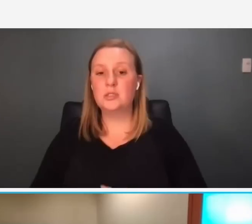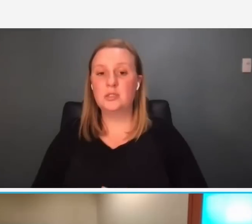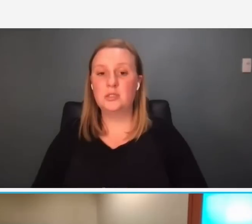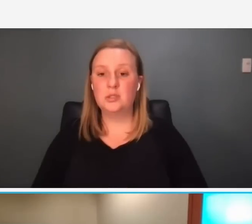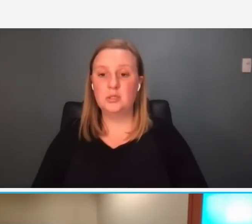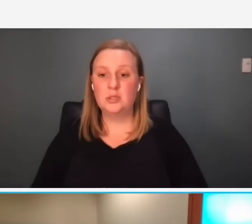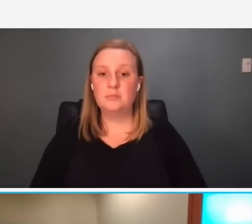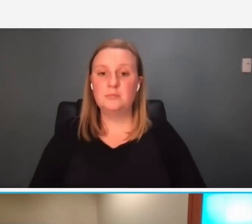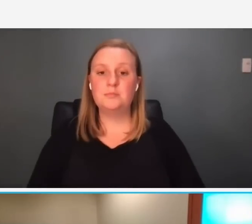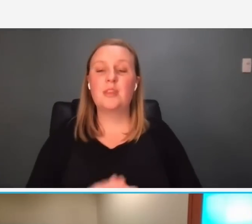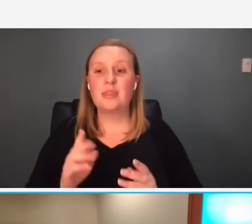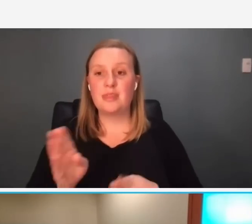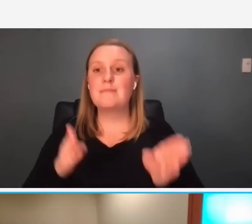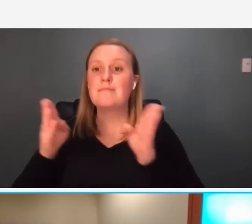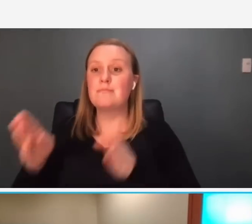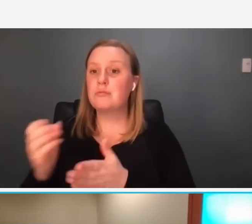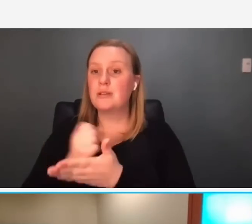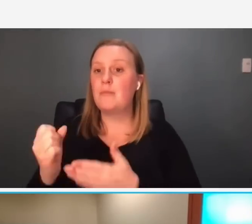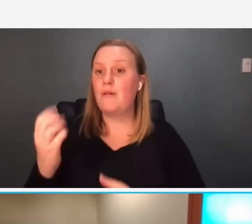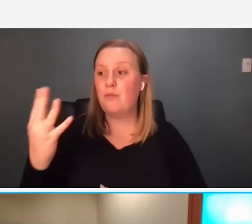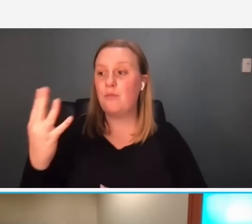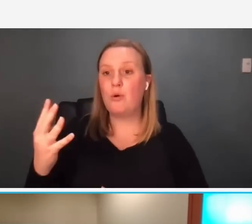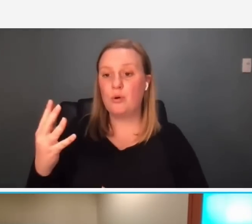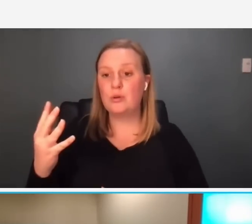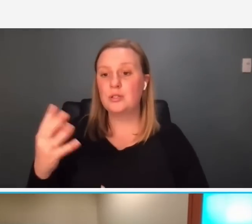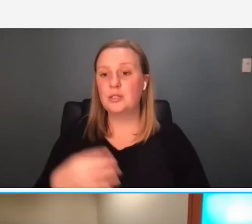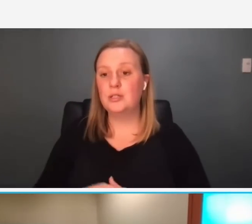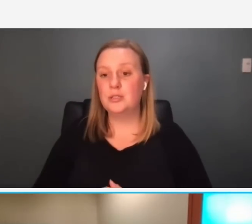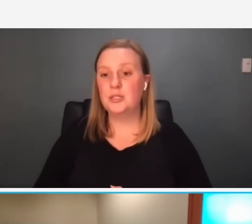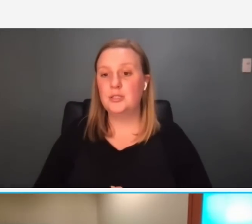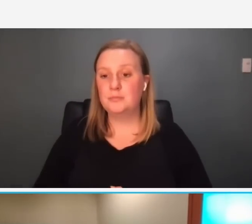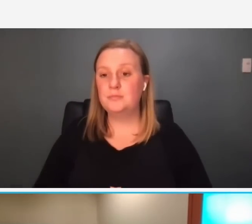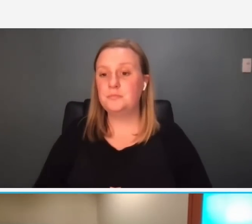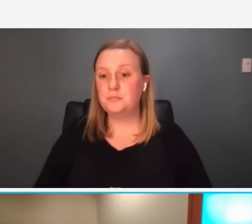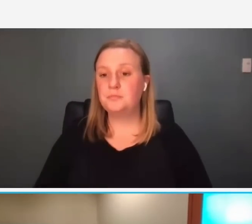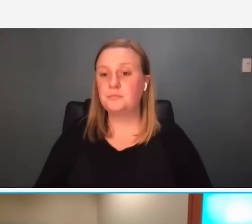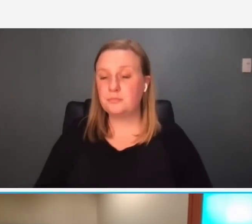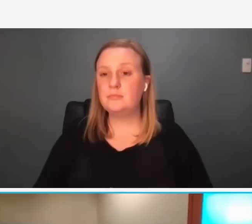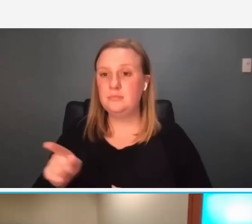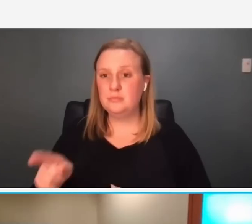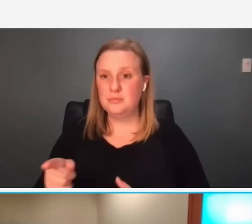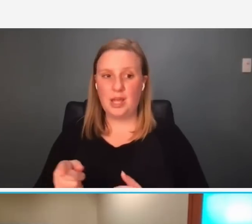And stage four will be a very important part of this process where we'll touch on transition arrangements.